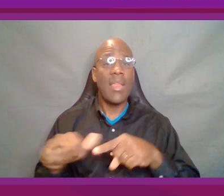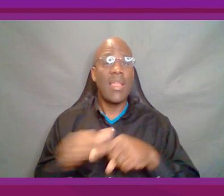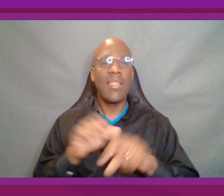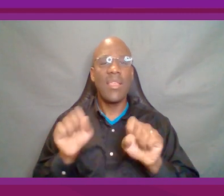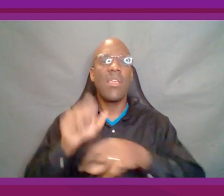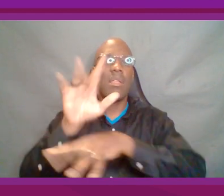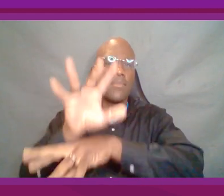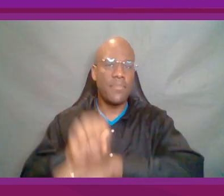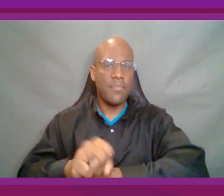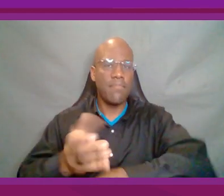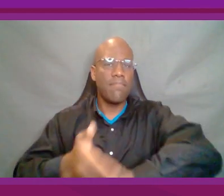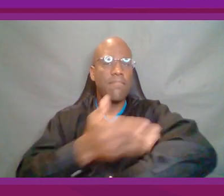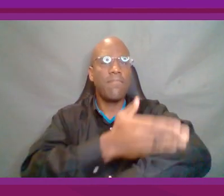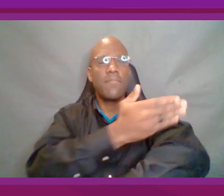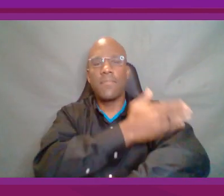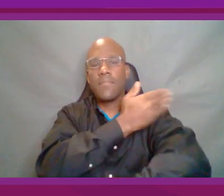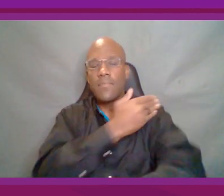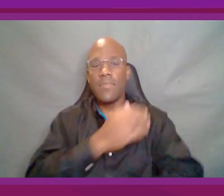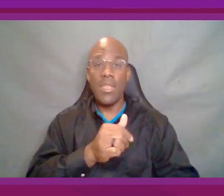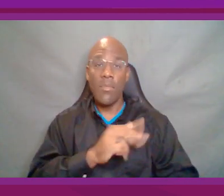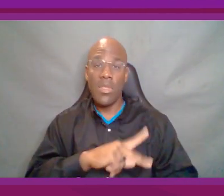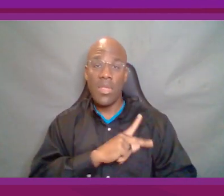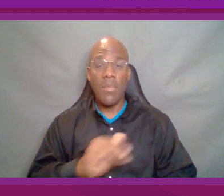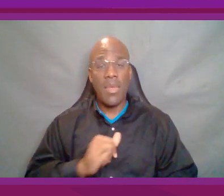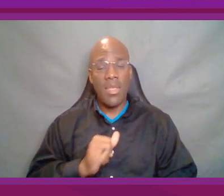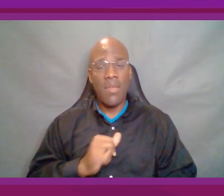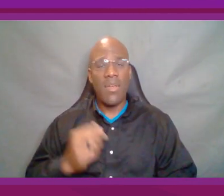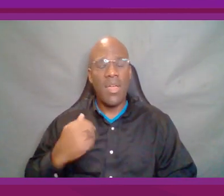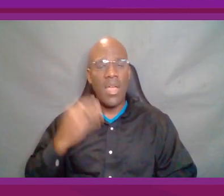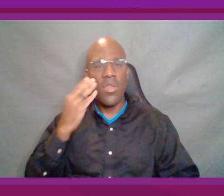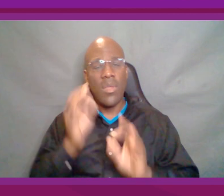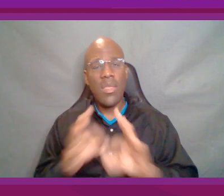so it is what I have learned personally it's been critical to become very self-aware